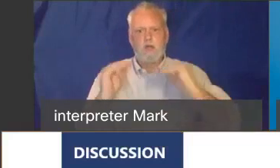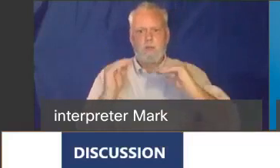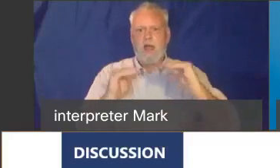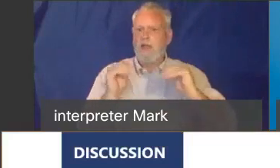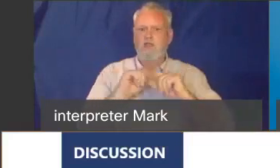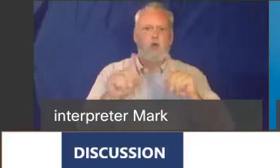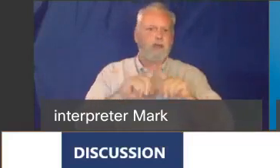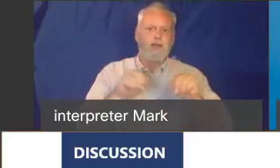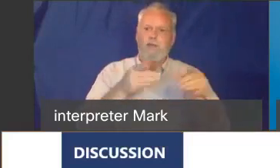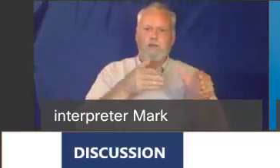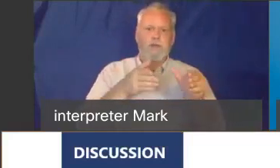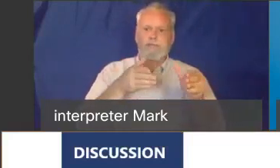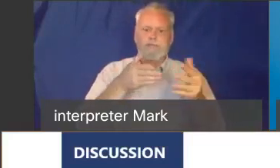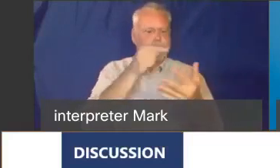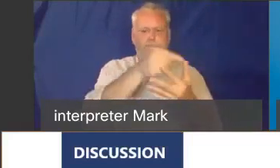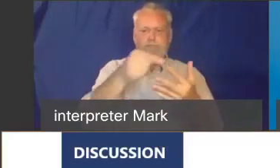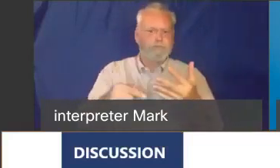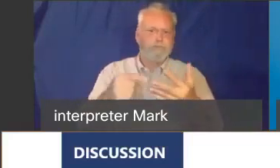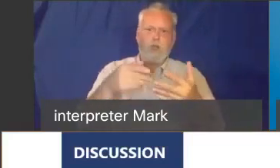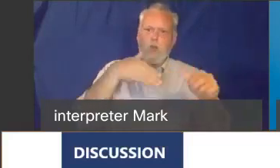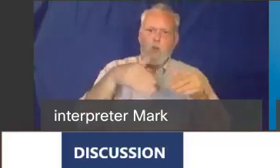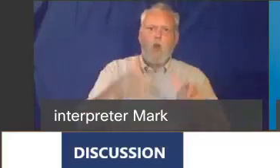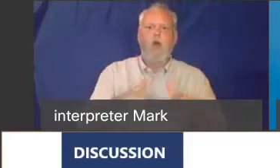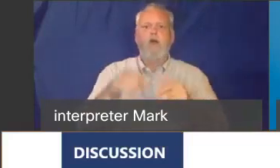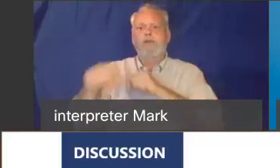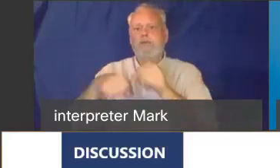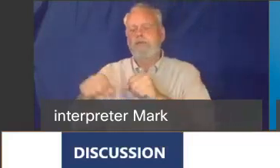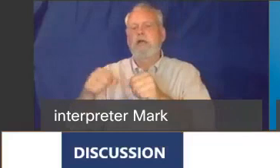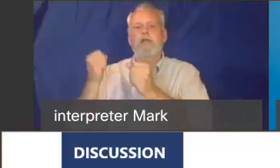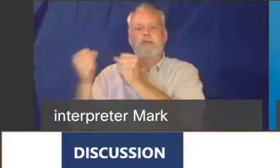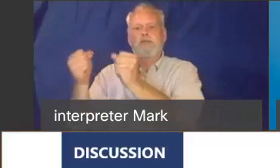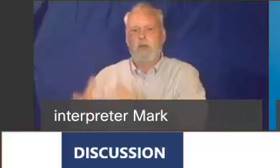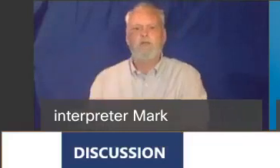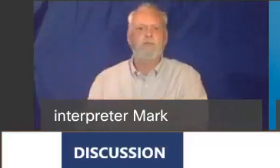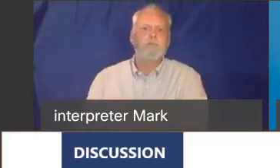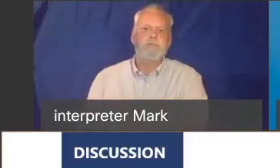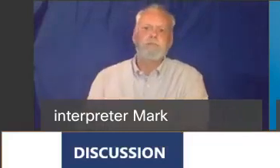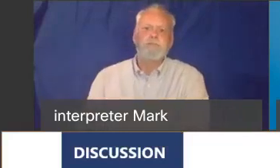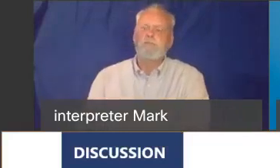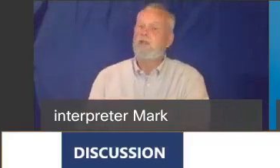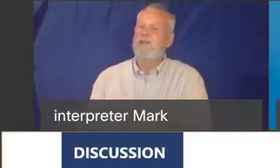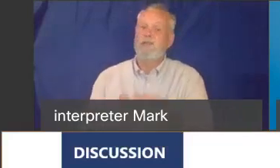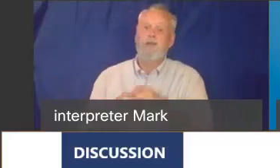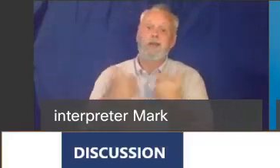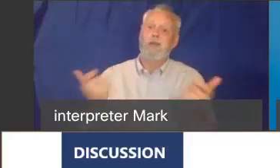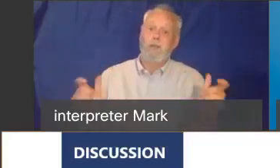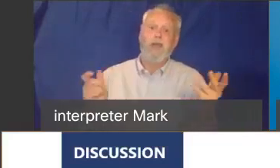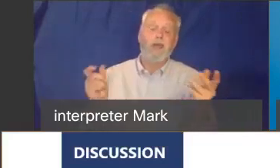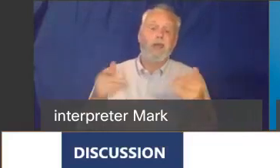Um, as Drew said earlier in the presentation, that's really 1 of the big pedestrian trade offs that we're seeing as a result of this project.